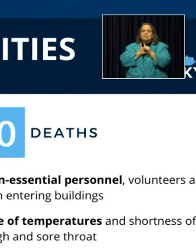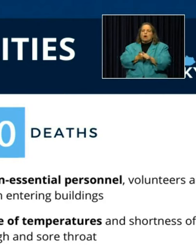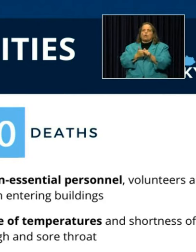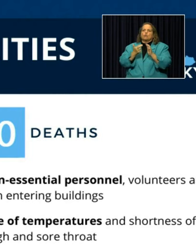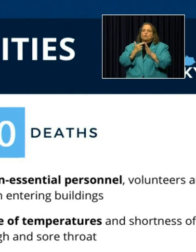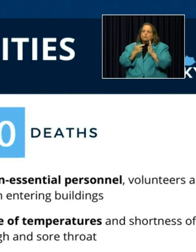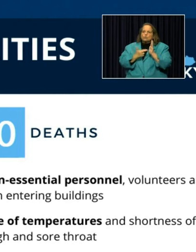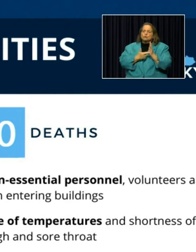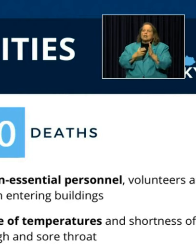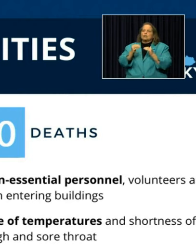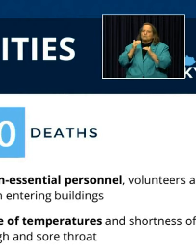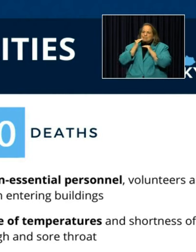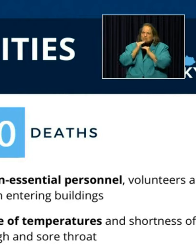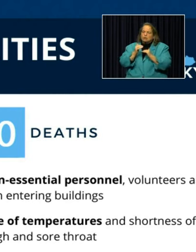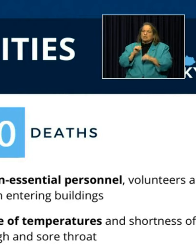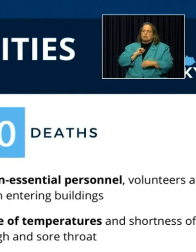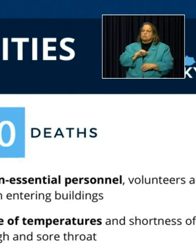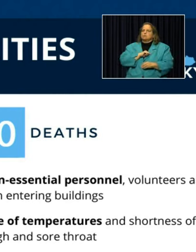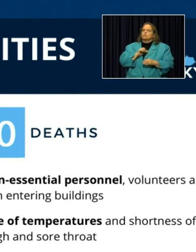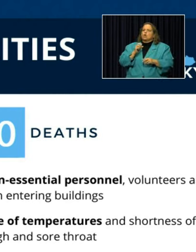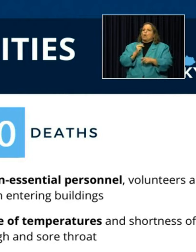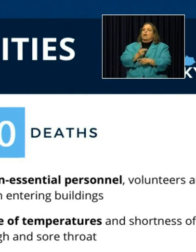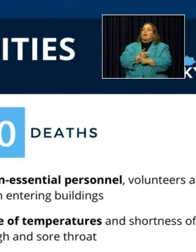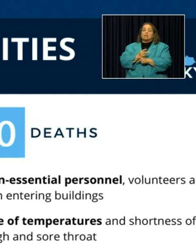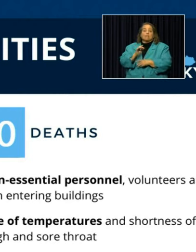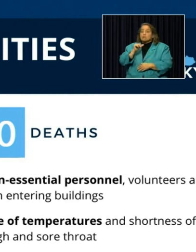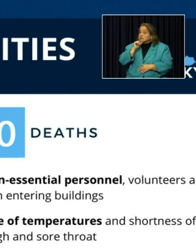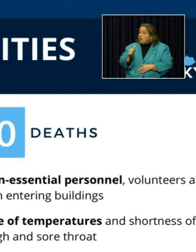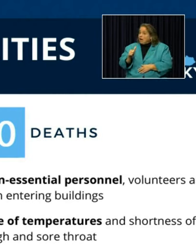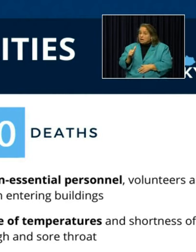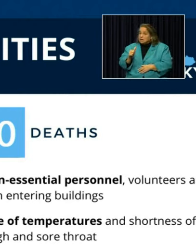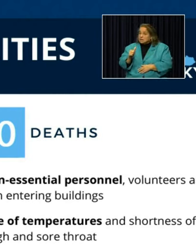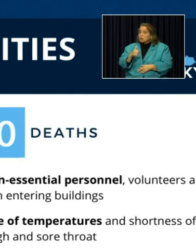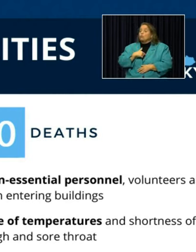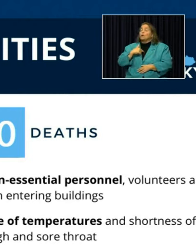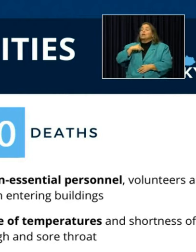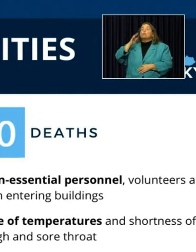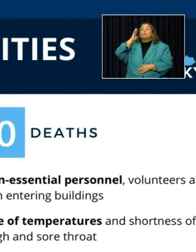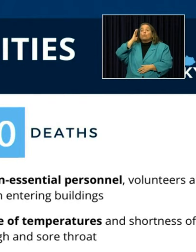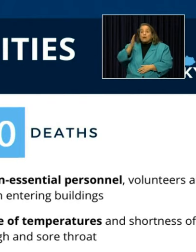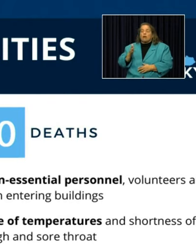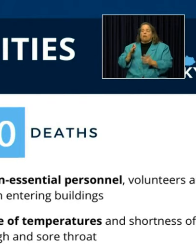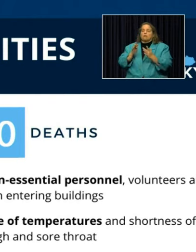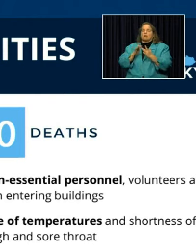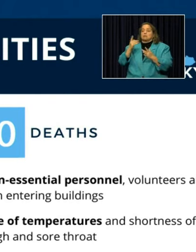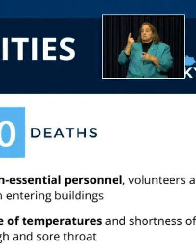THAT WE'RE ABLE TO DO SIGNIFICANT TESTING BUT EVEN IN THE WHOLE FACILITIES, NOBODY